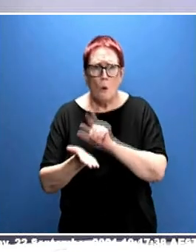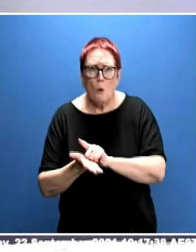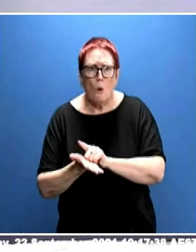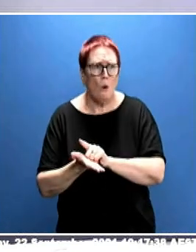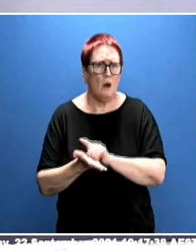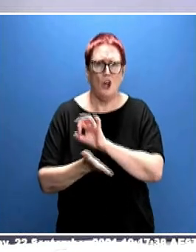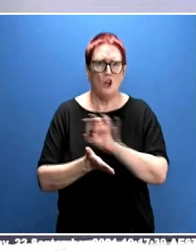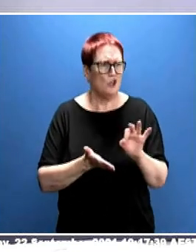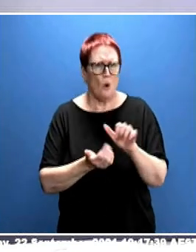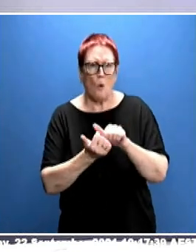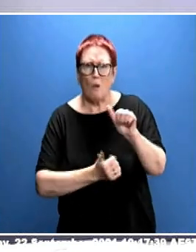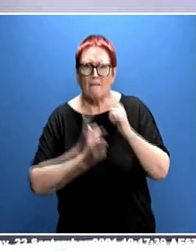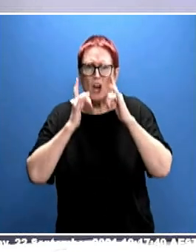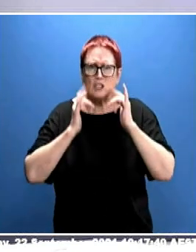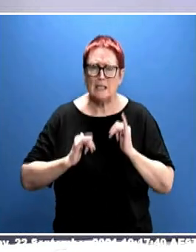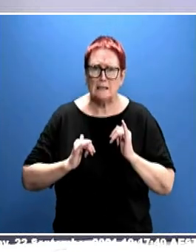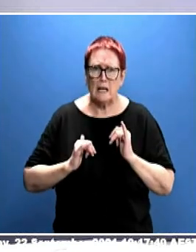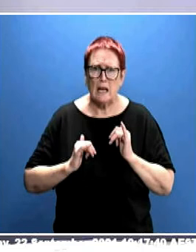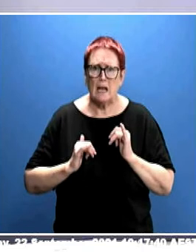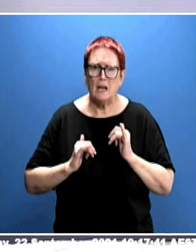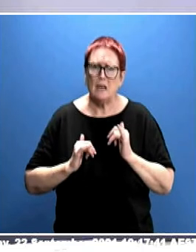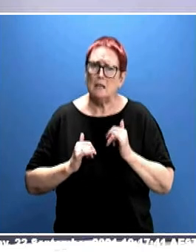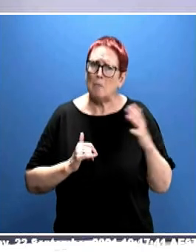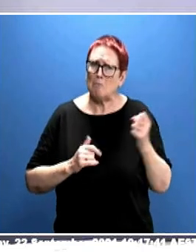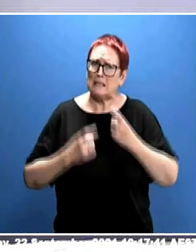the significance of the notices, that we generally need to be very careful